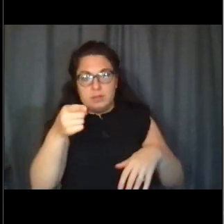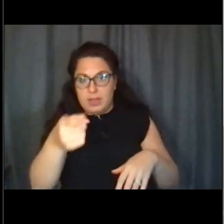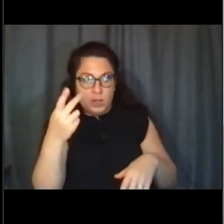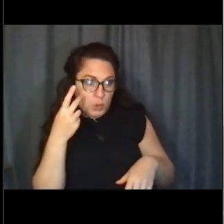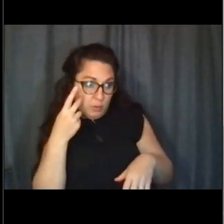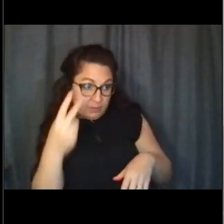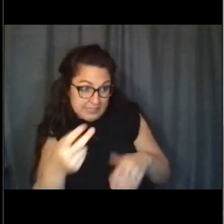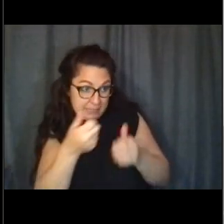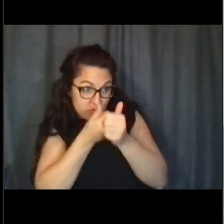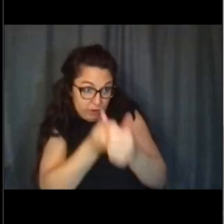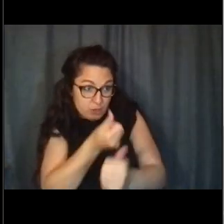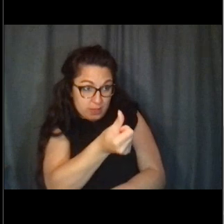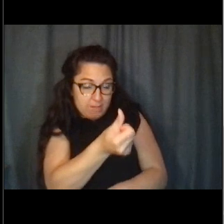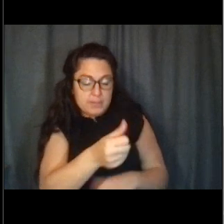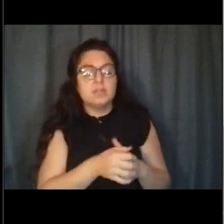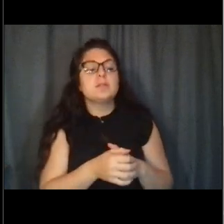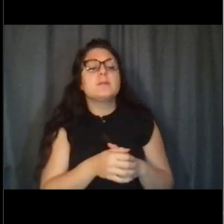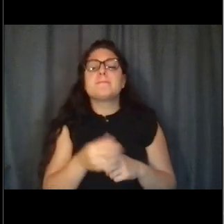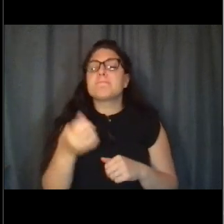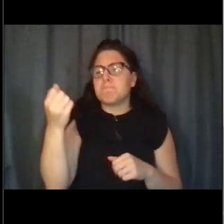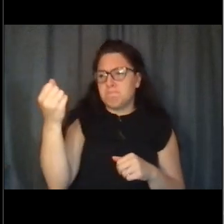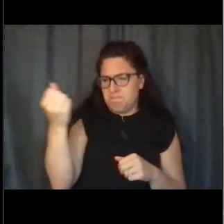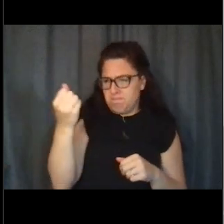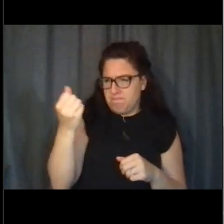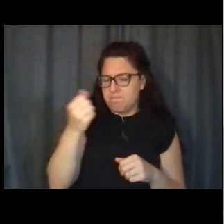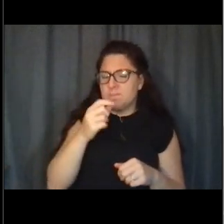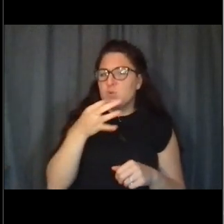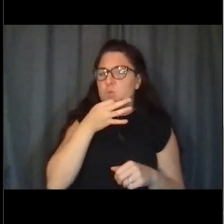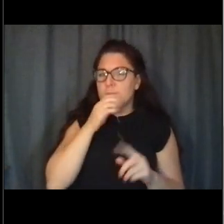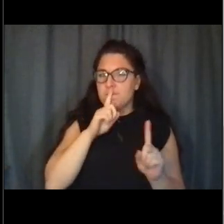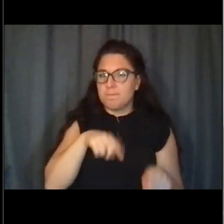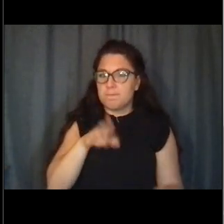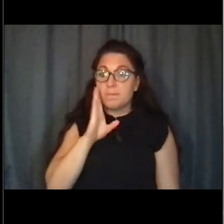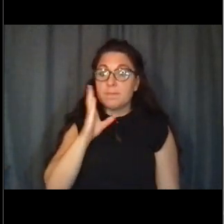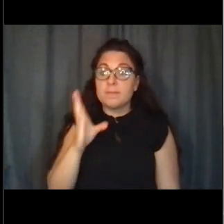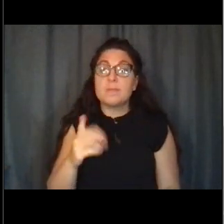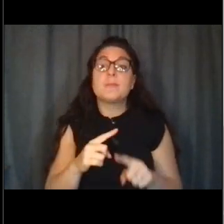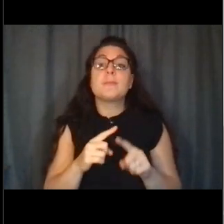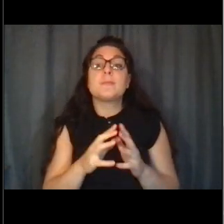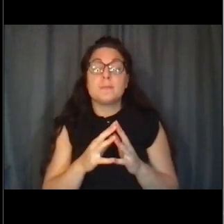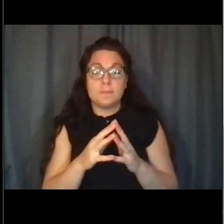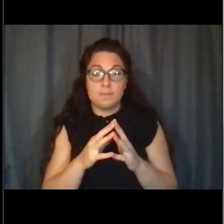So we'll come back to that question in a minute. I'll answer that in just a few seconds. So it sounds like some of you guys.